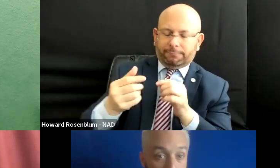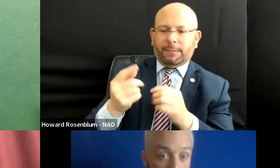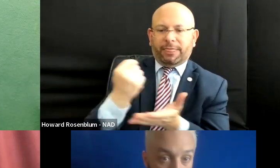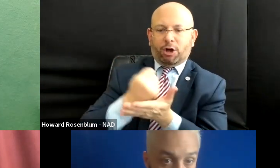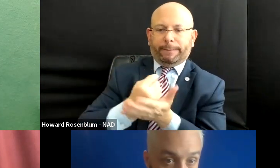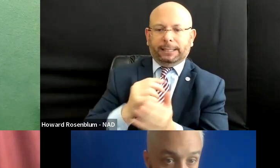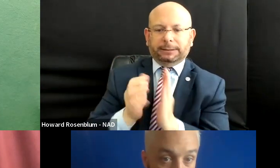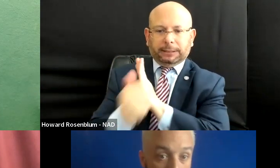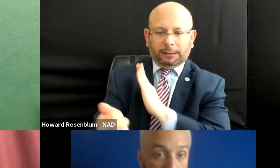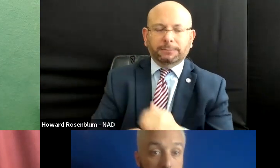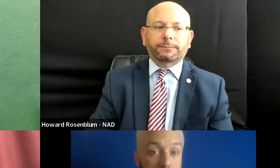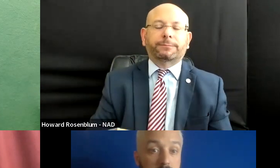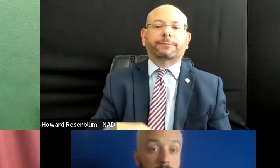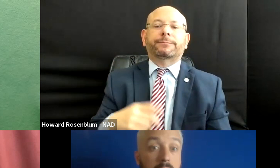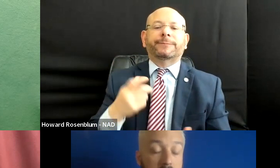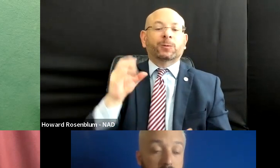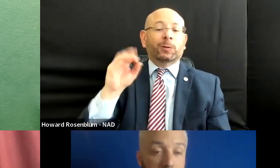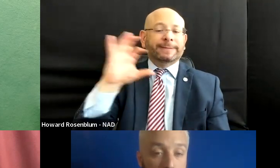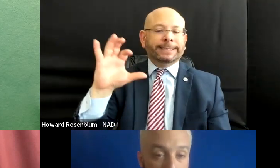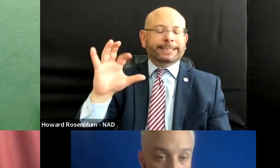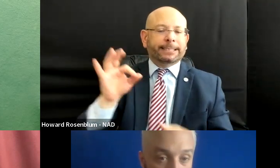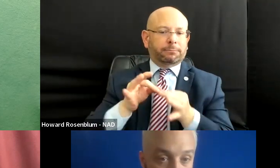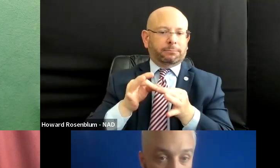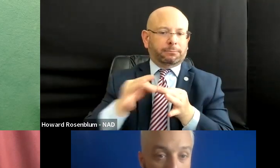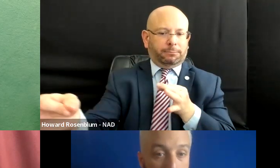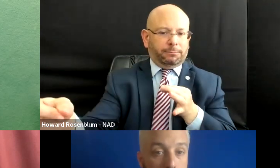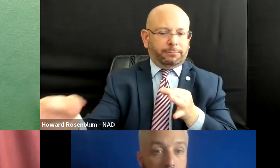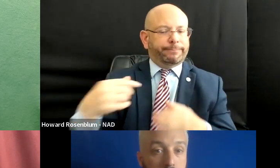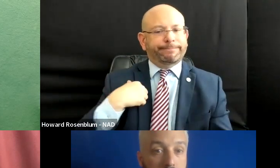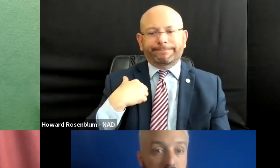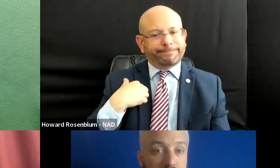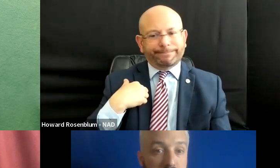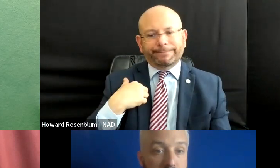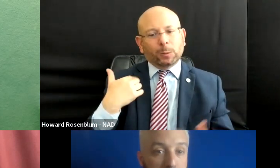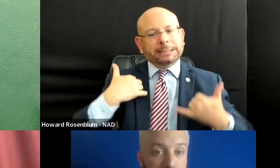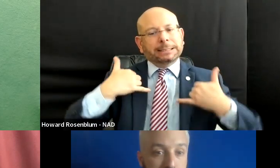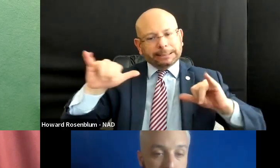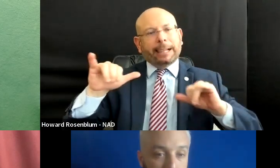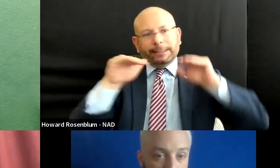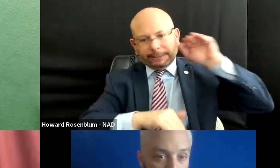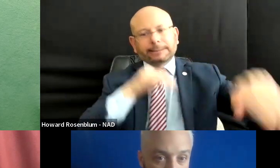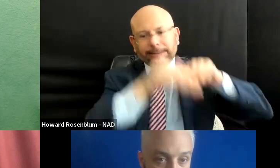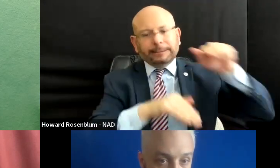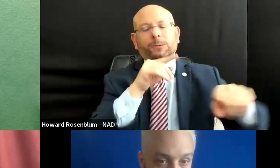would require a large hiring drive to have someone available 24/7 to be able to respond to those